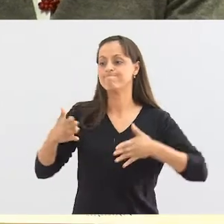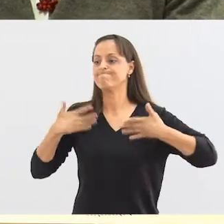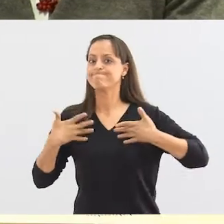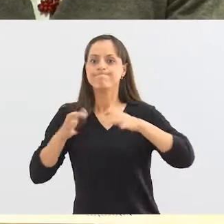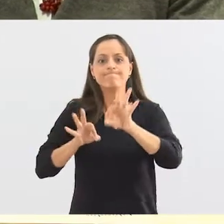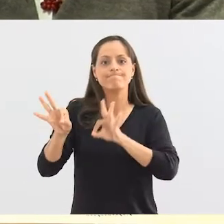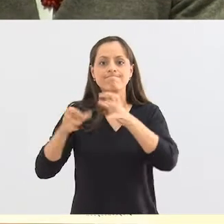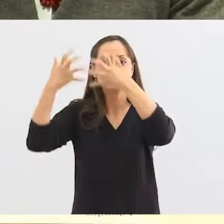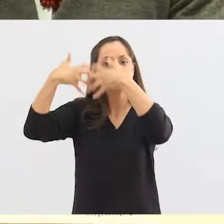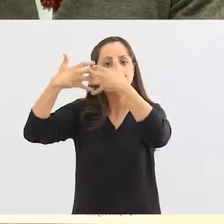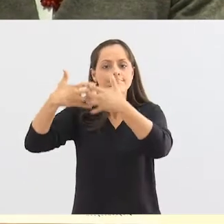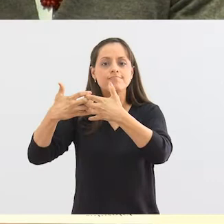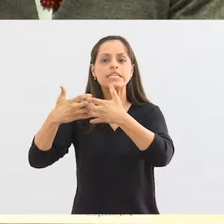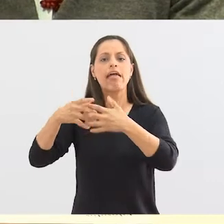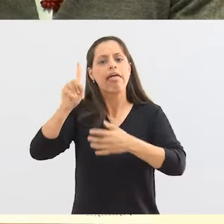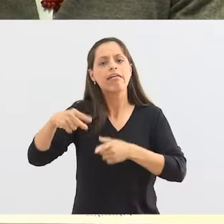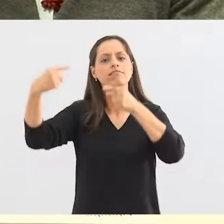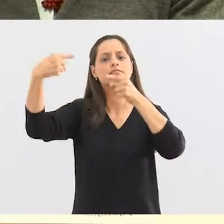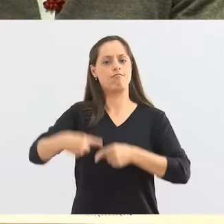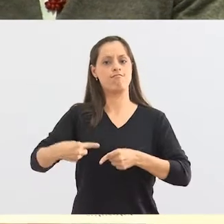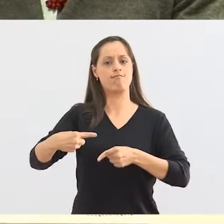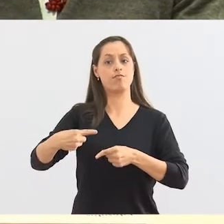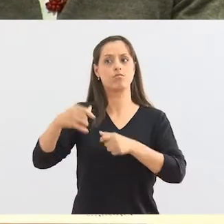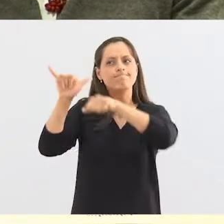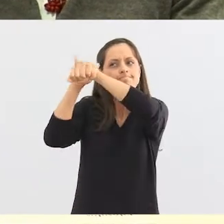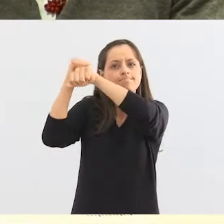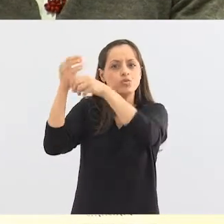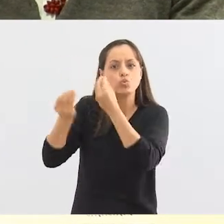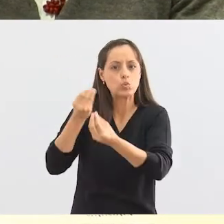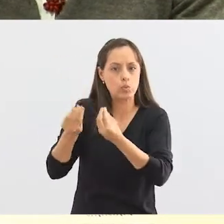"Here we have the celestial equator."